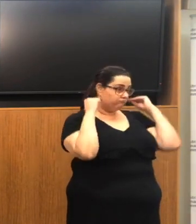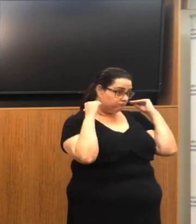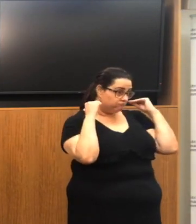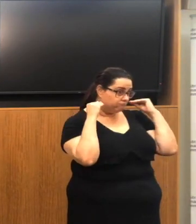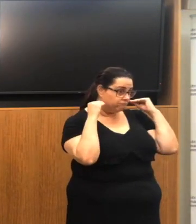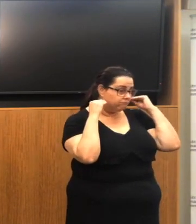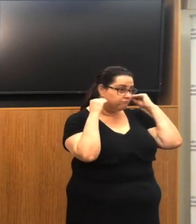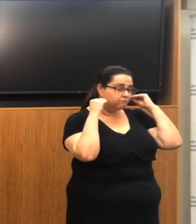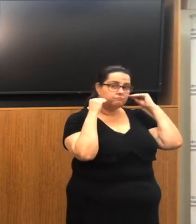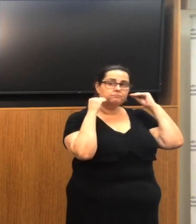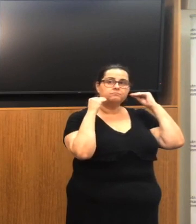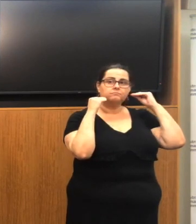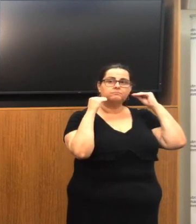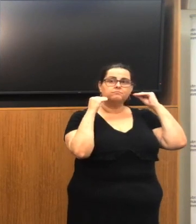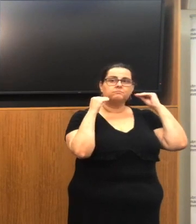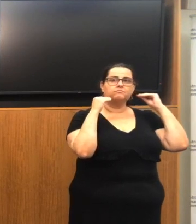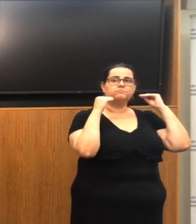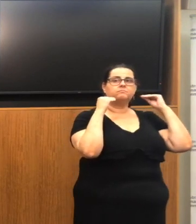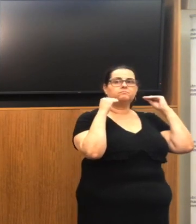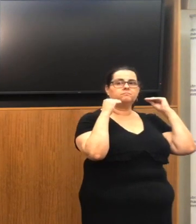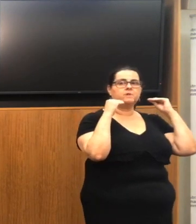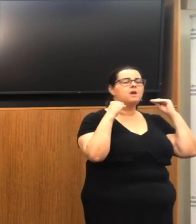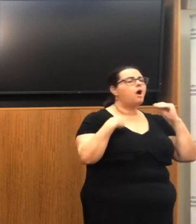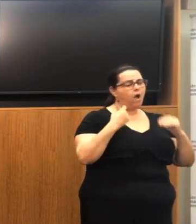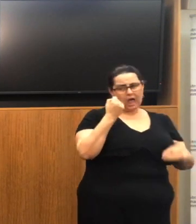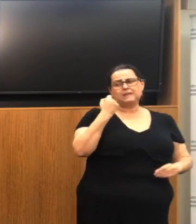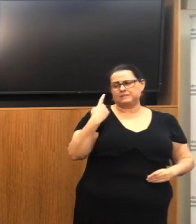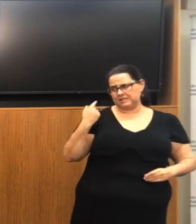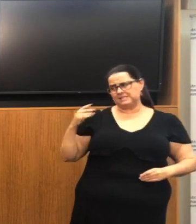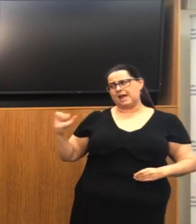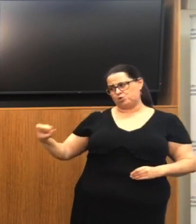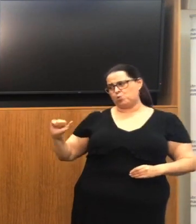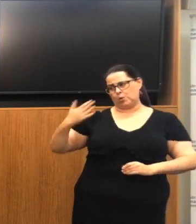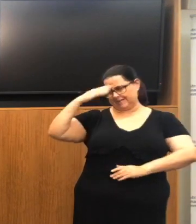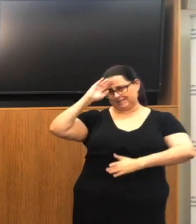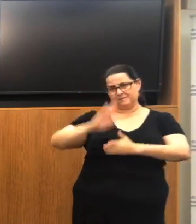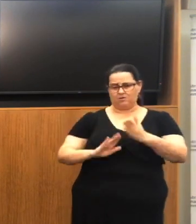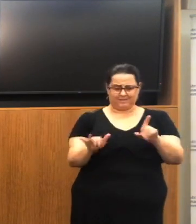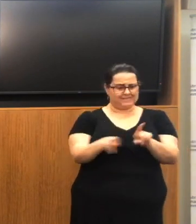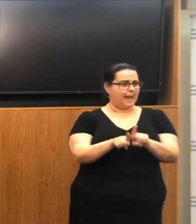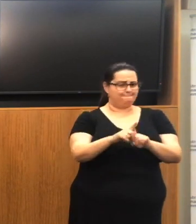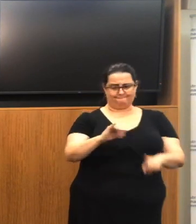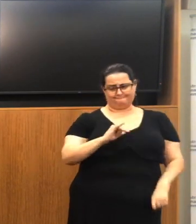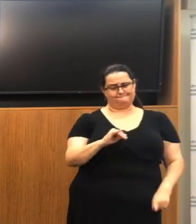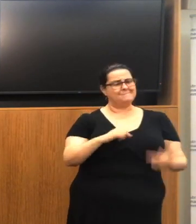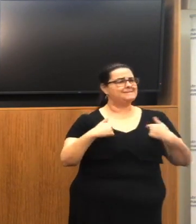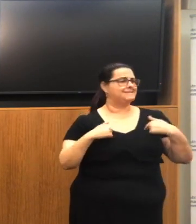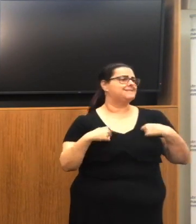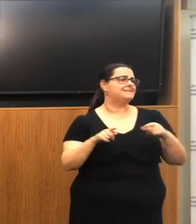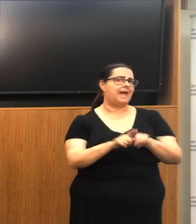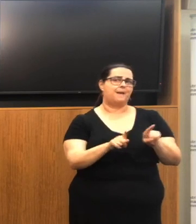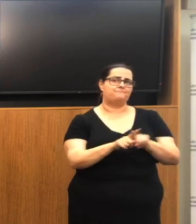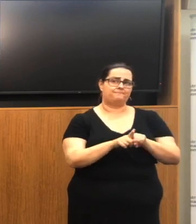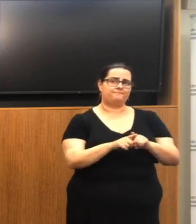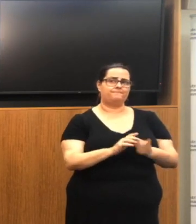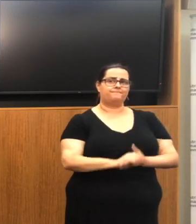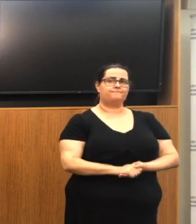And I can understand what you went through and what I went through. (timer beeping)